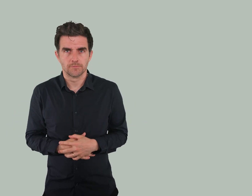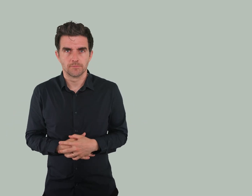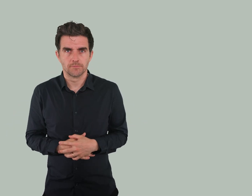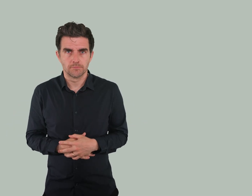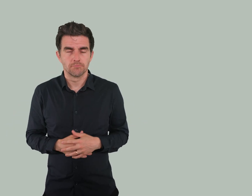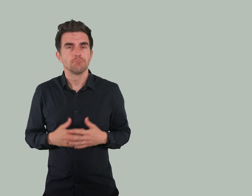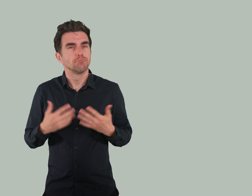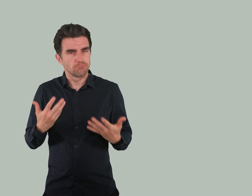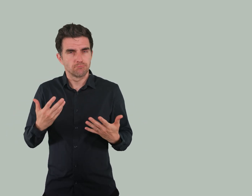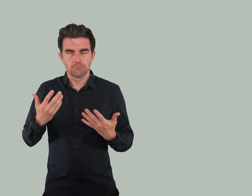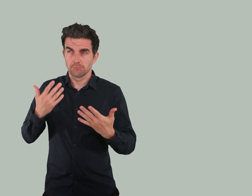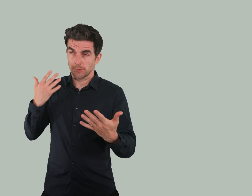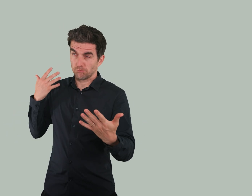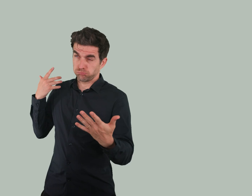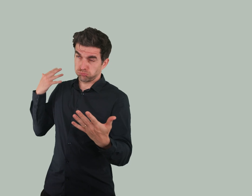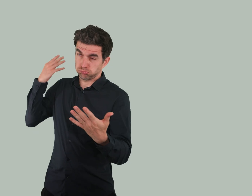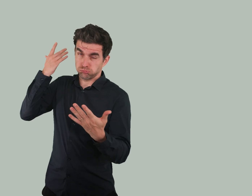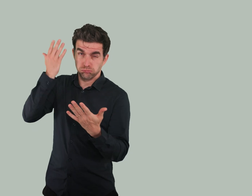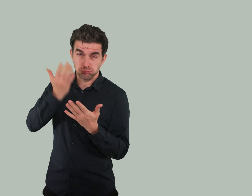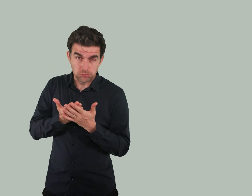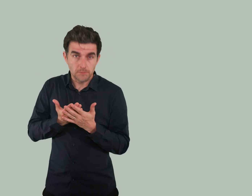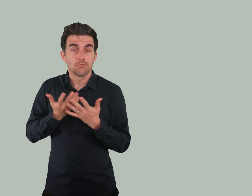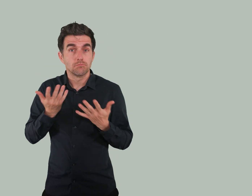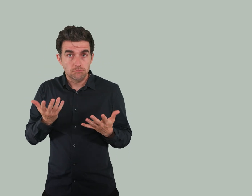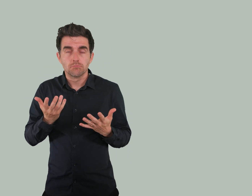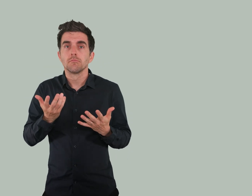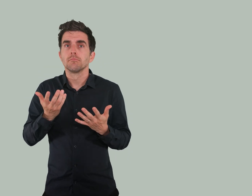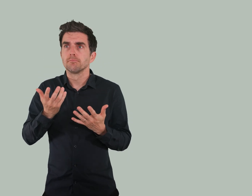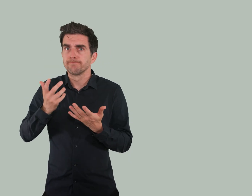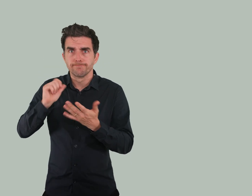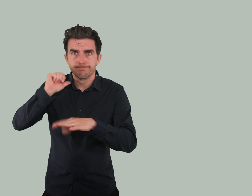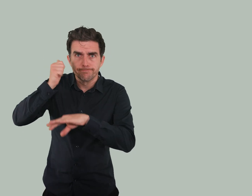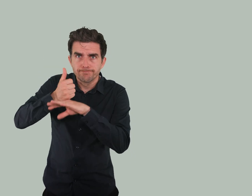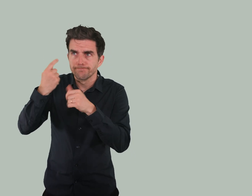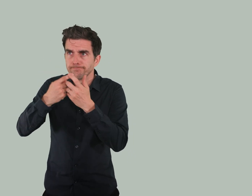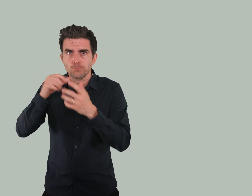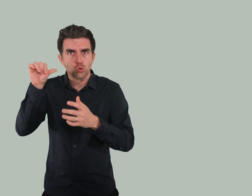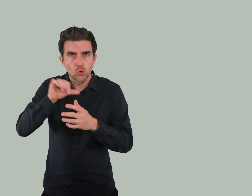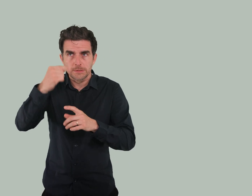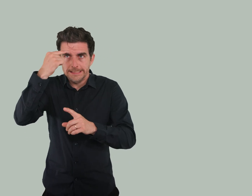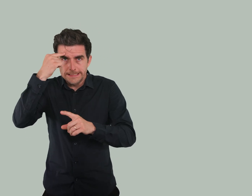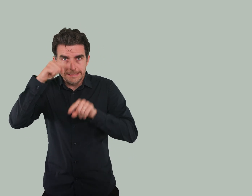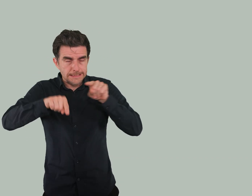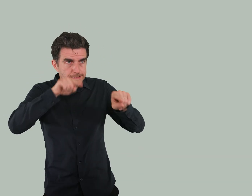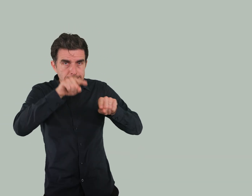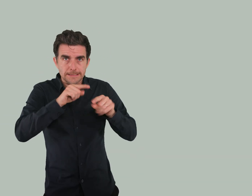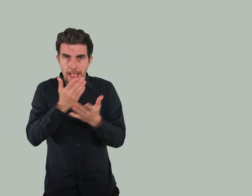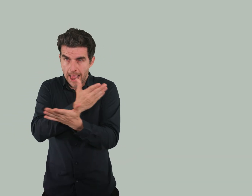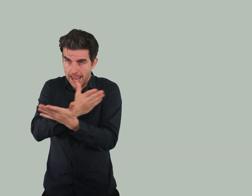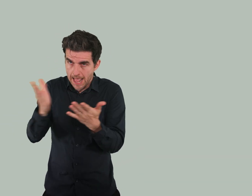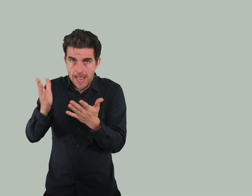And historically, the absence of a coherent place-based approach